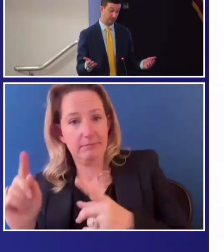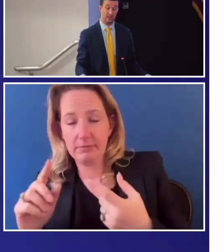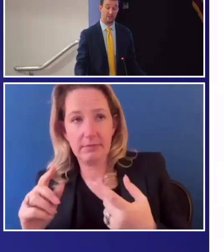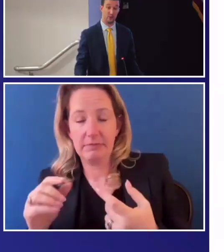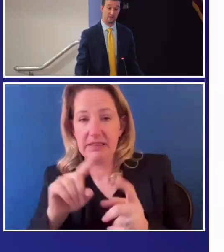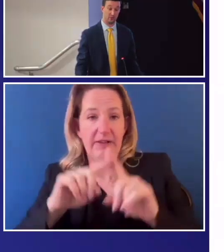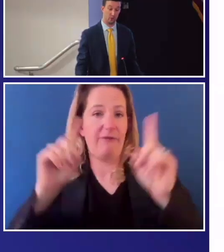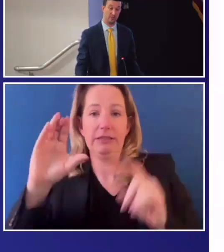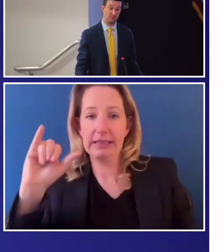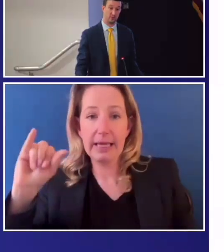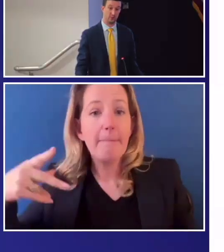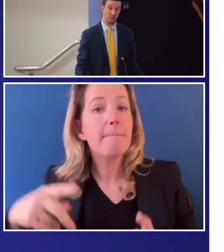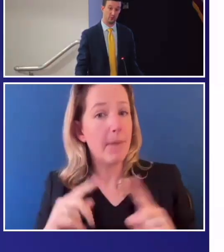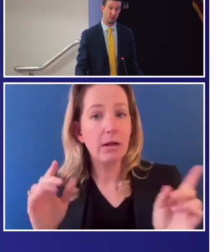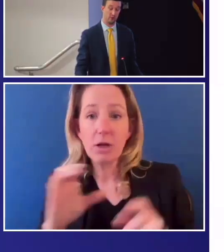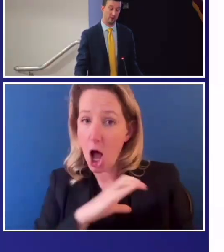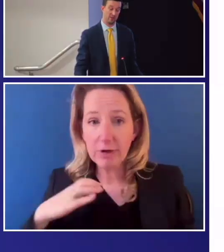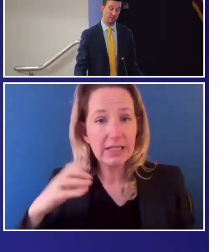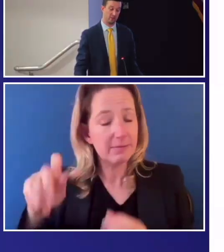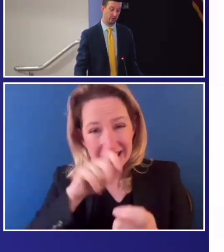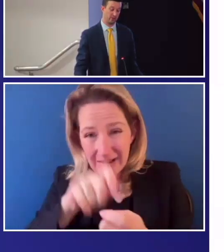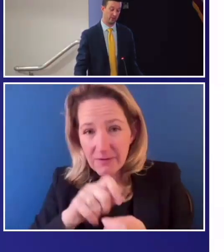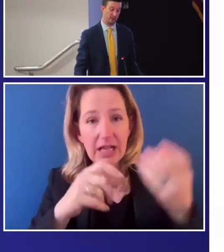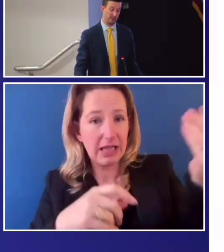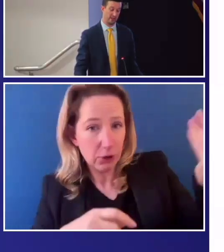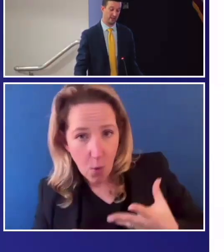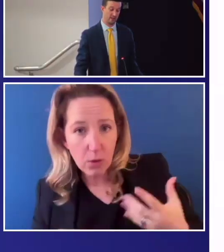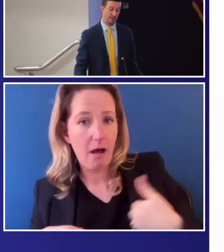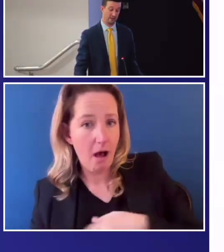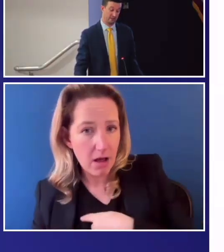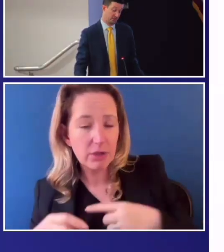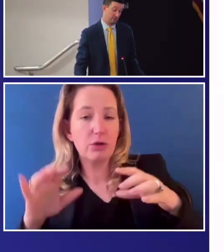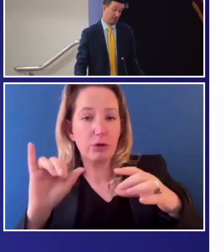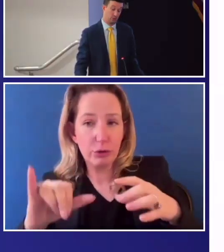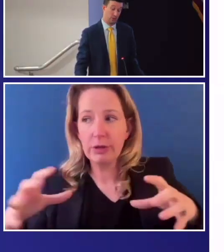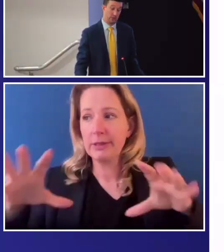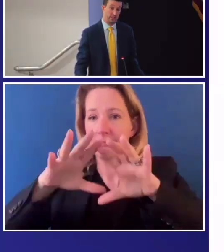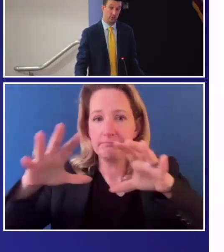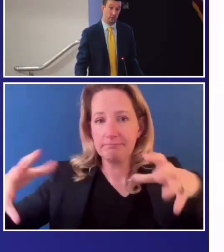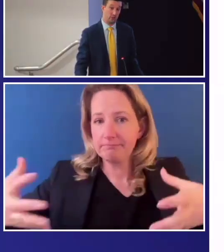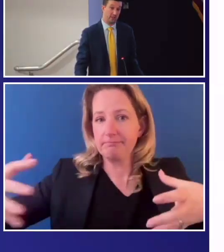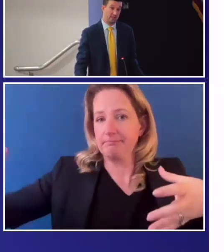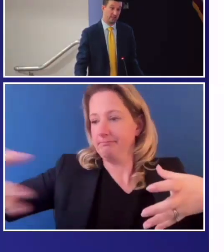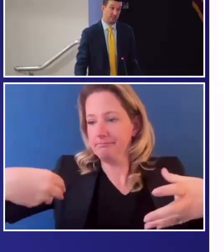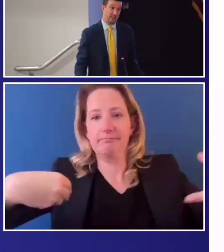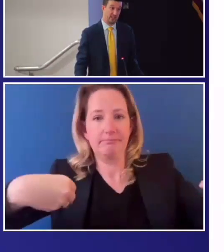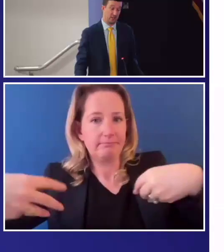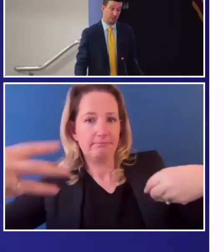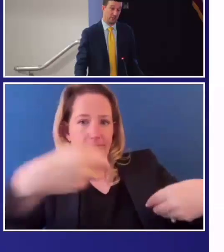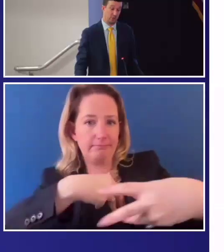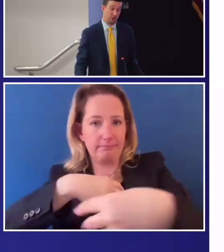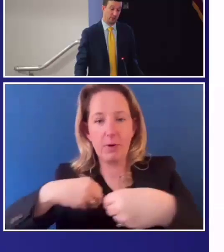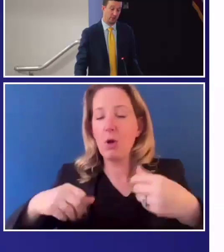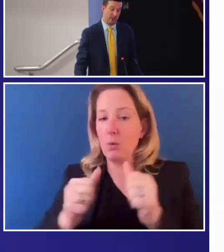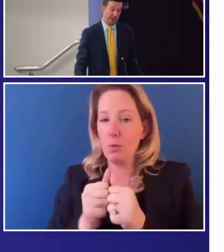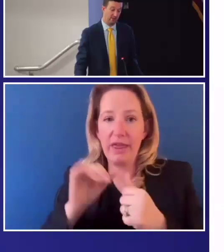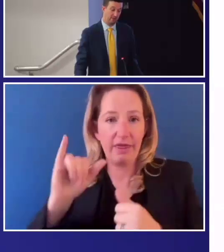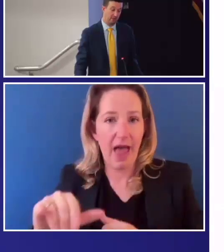explained to us, told us to do a roll-up method and we would say that this is the best way we can do it with the existing taxonomy of programs that we have,